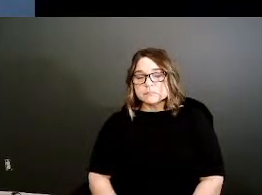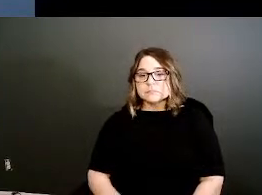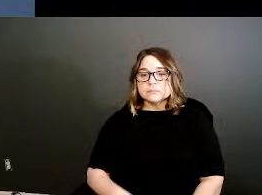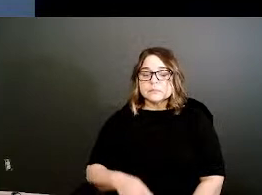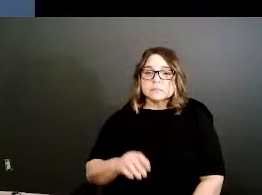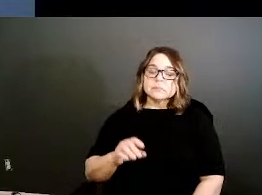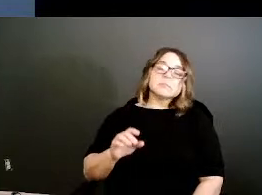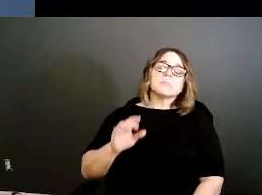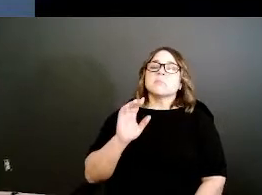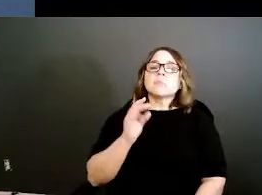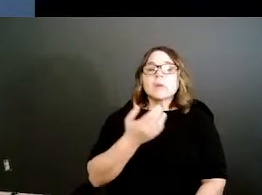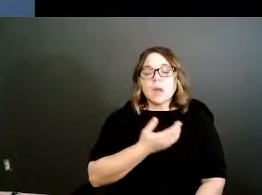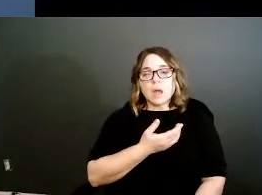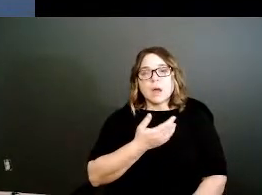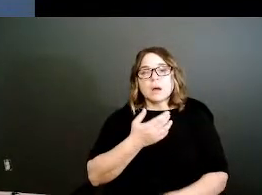EVAN MULHOLLAND.